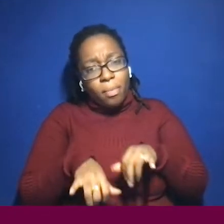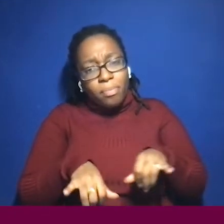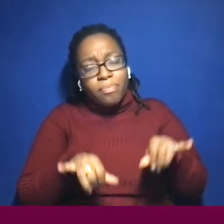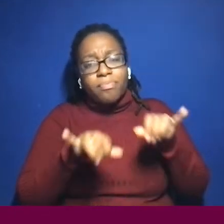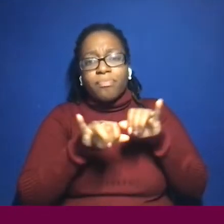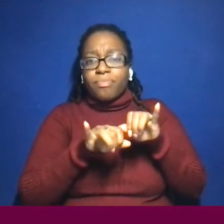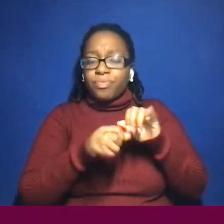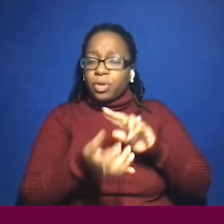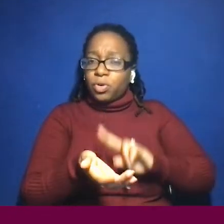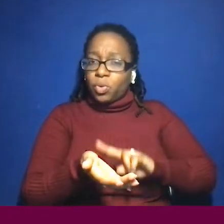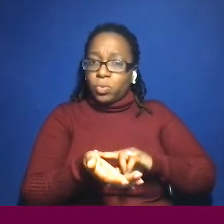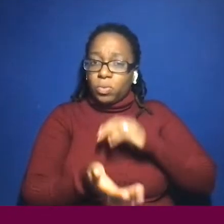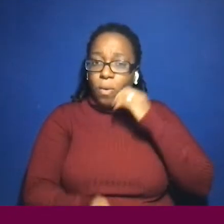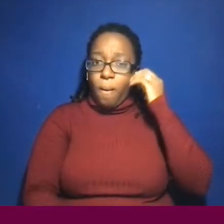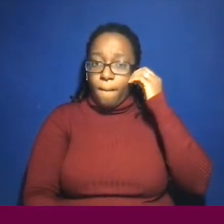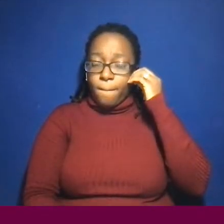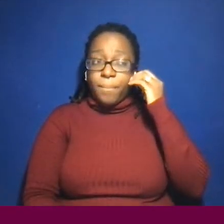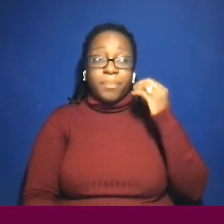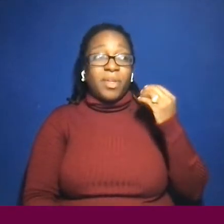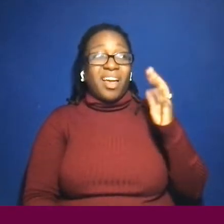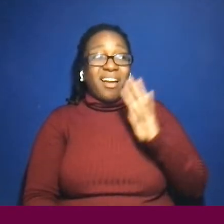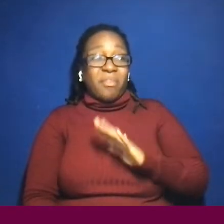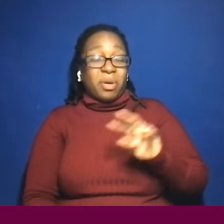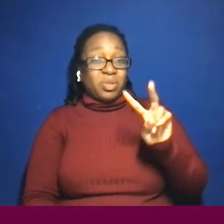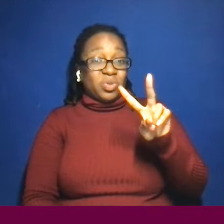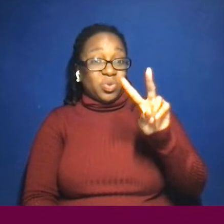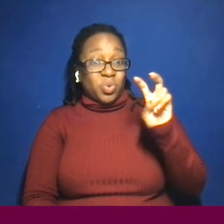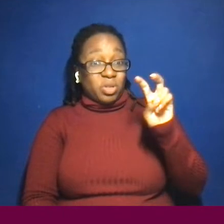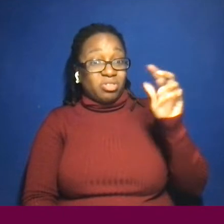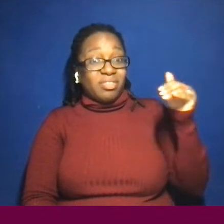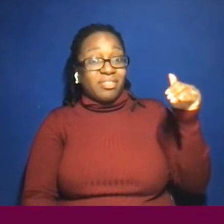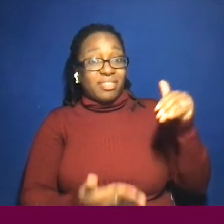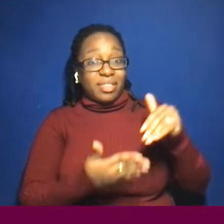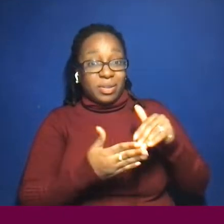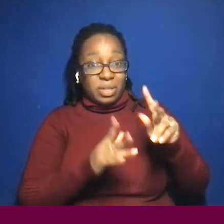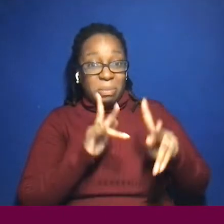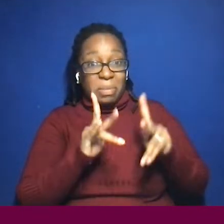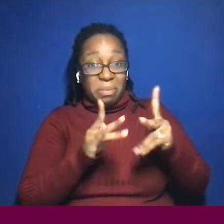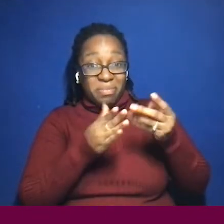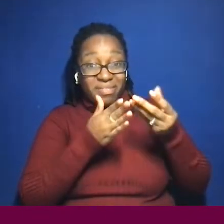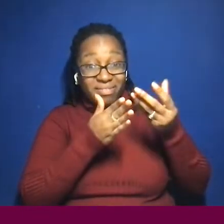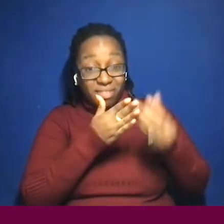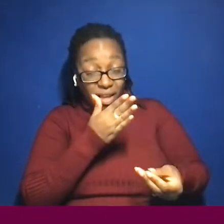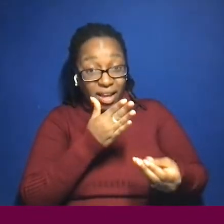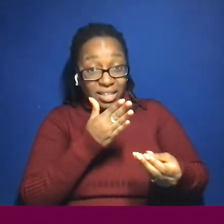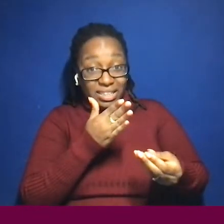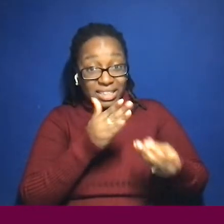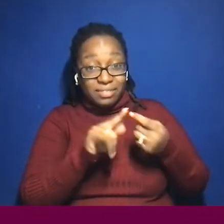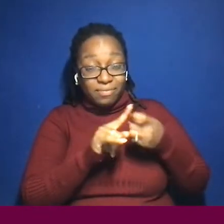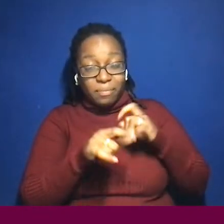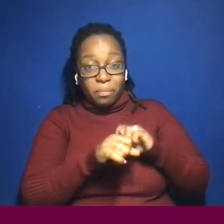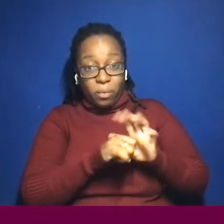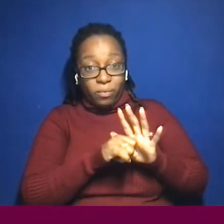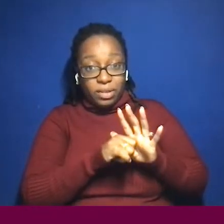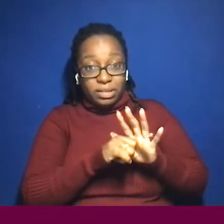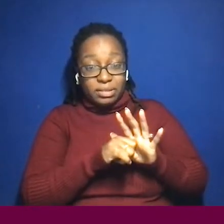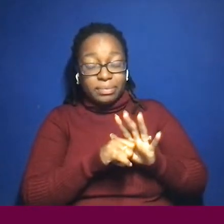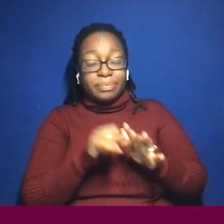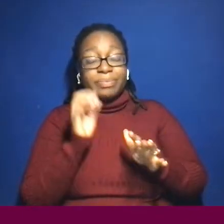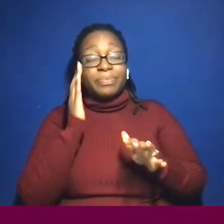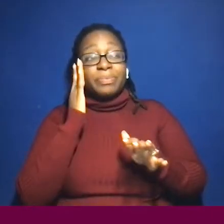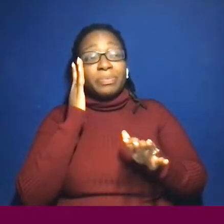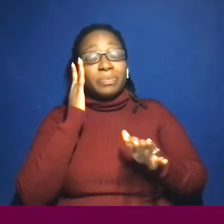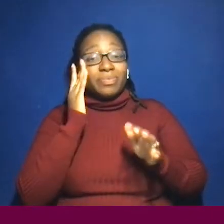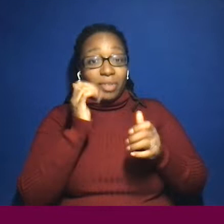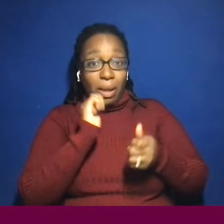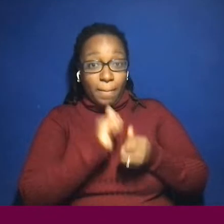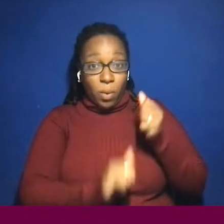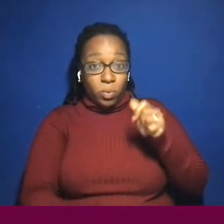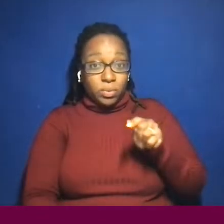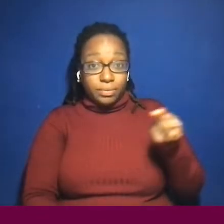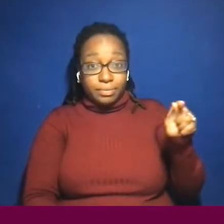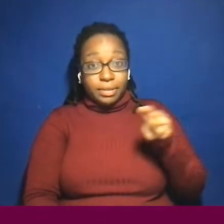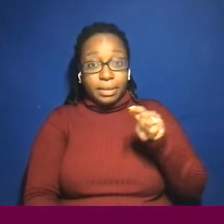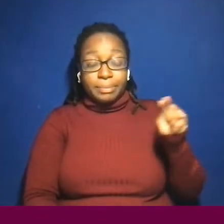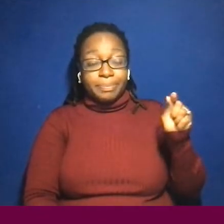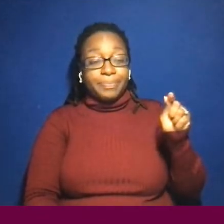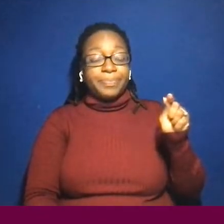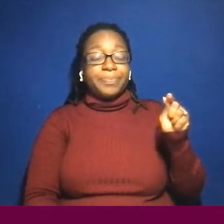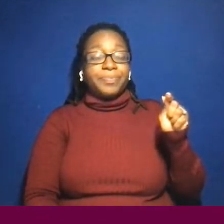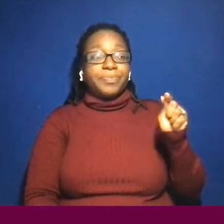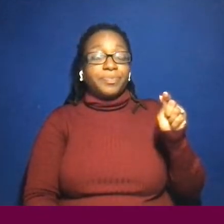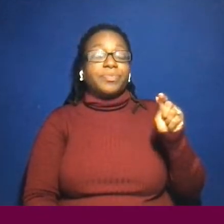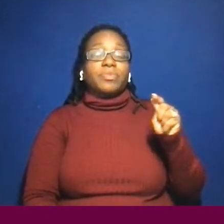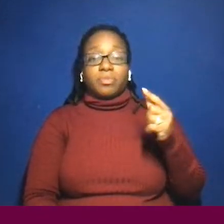it's estimated that about 200,000 people died from COVID. Most of them, according to the